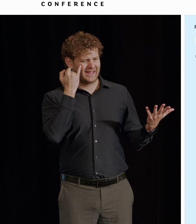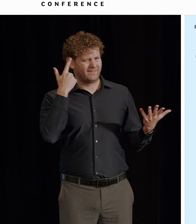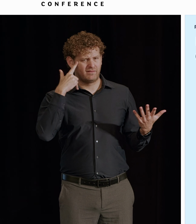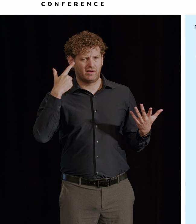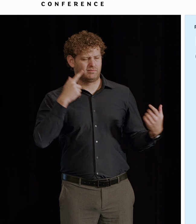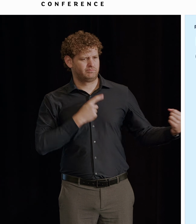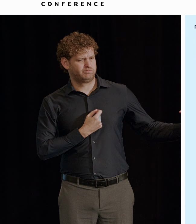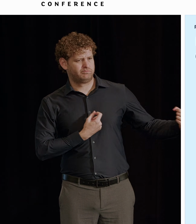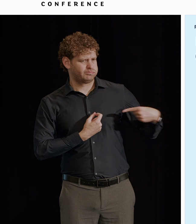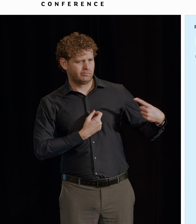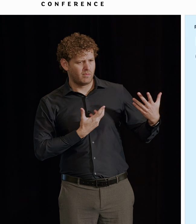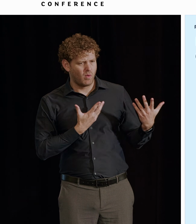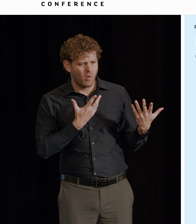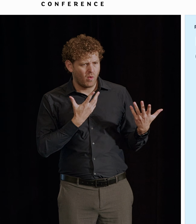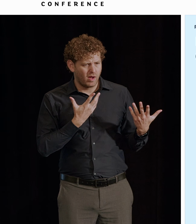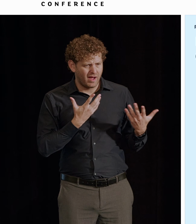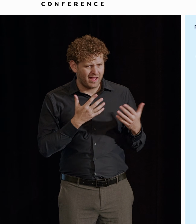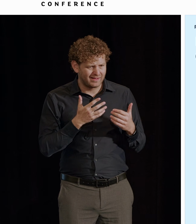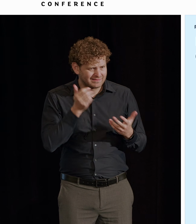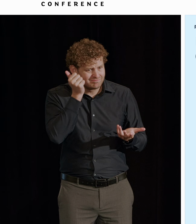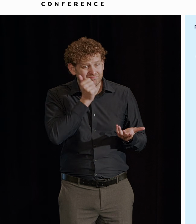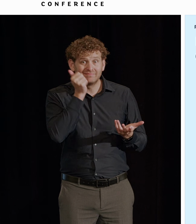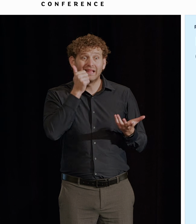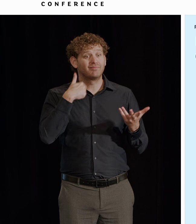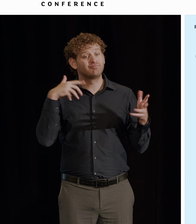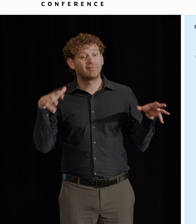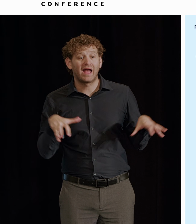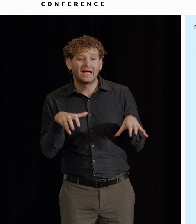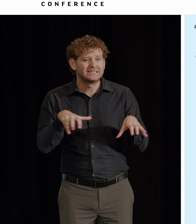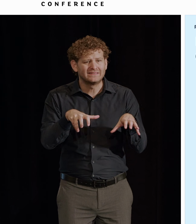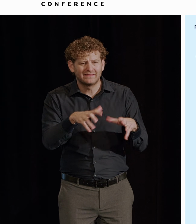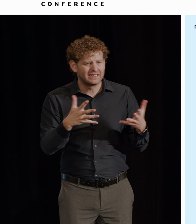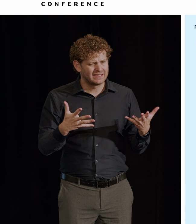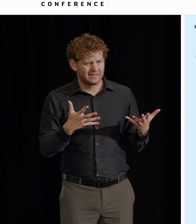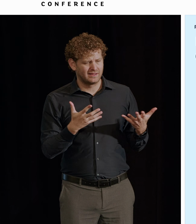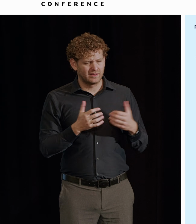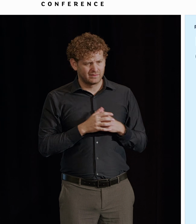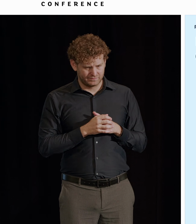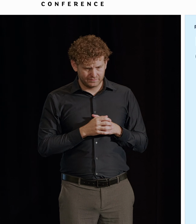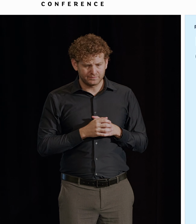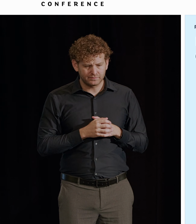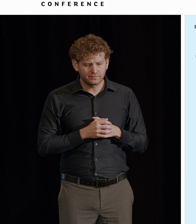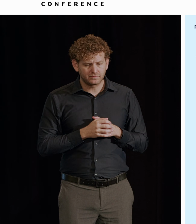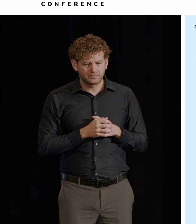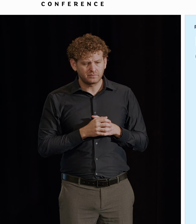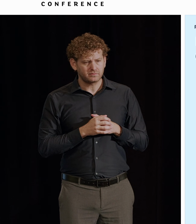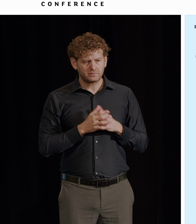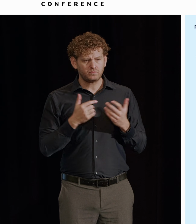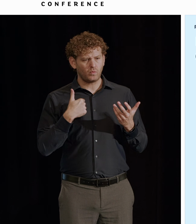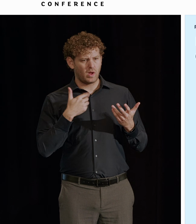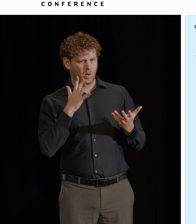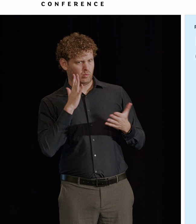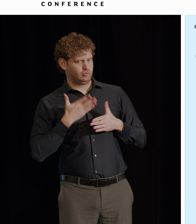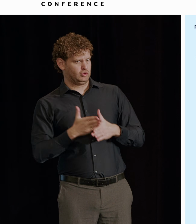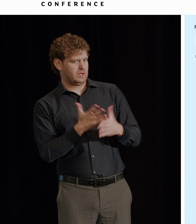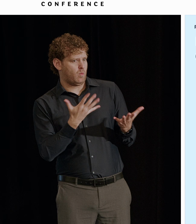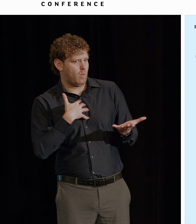So, also let me share with some of you what we learned from this research. First, building for cognitive disability is fundamentally different,